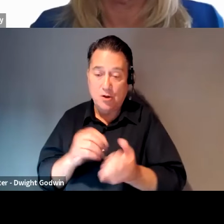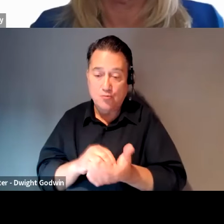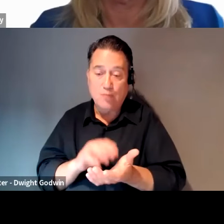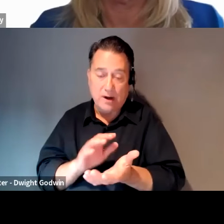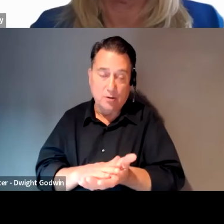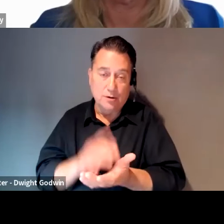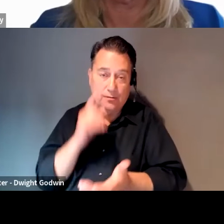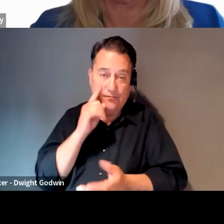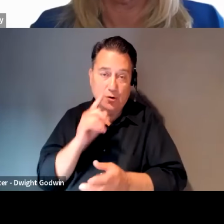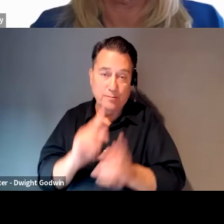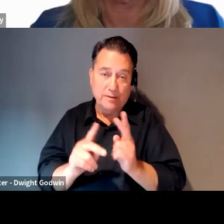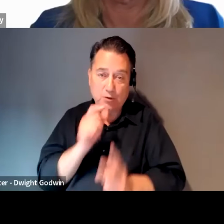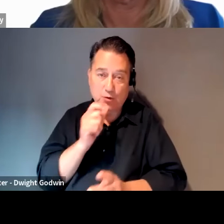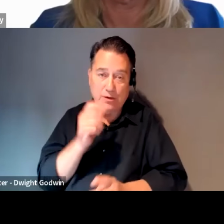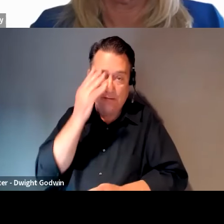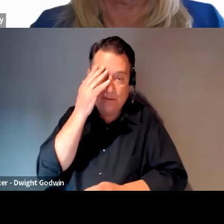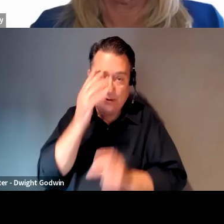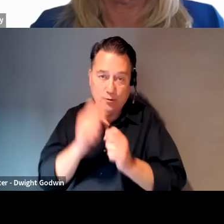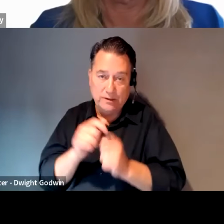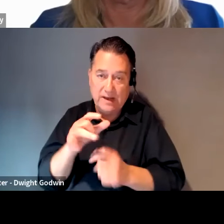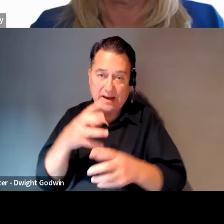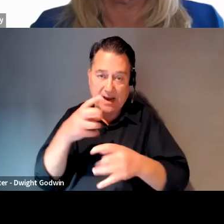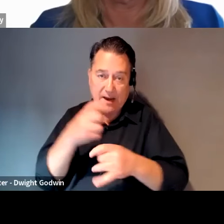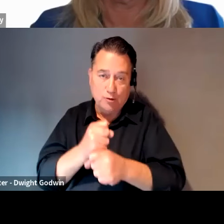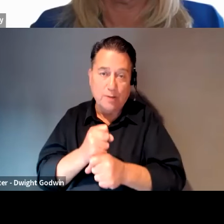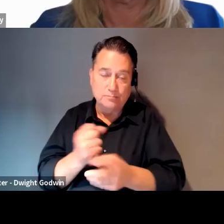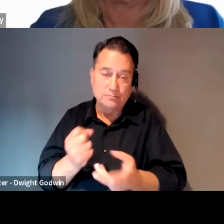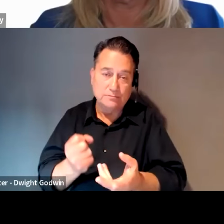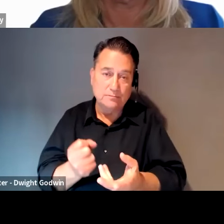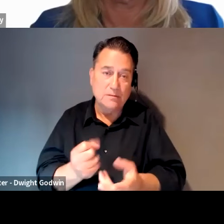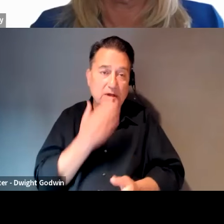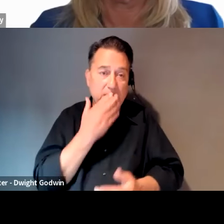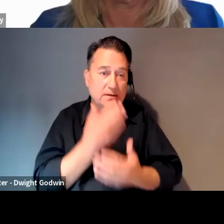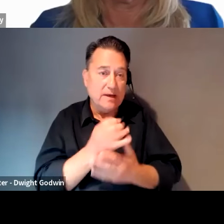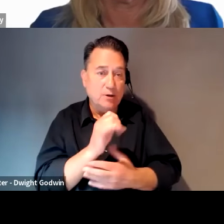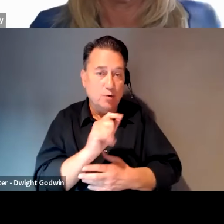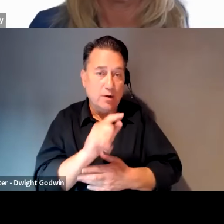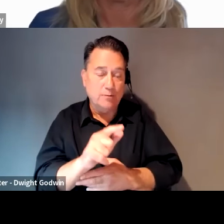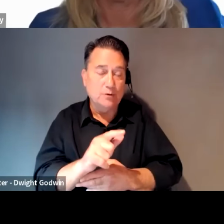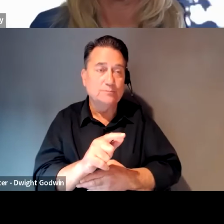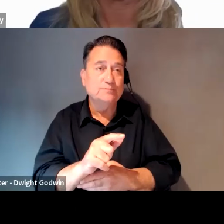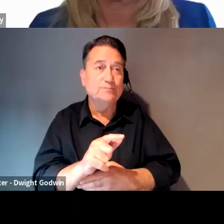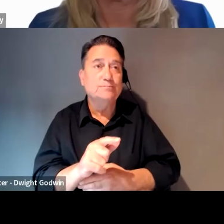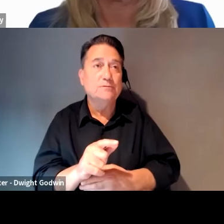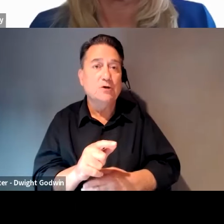that aren't as familiar with that. Thank you so much, and I think, April, one of the things that just 'cause I have also